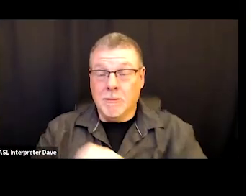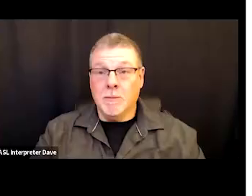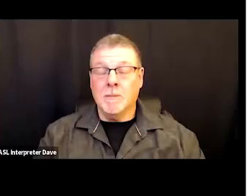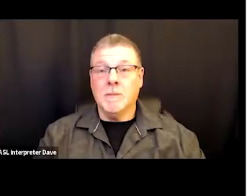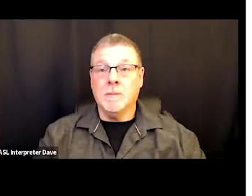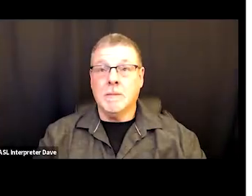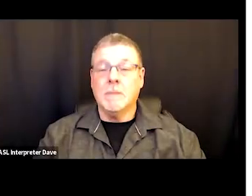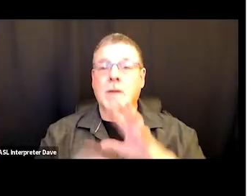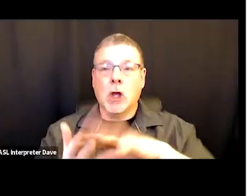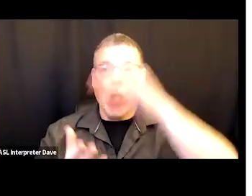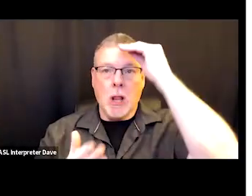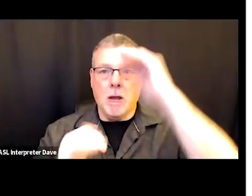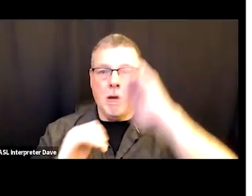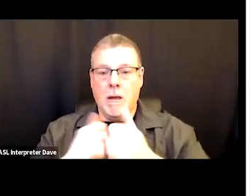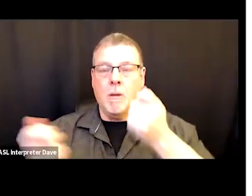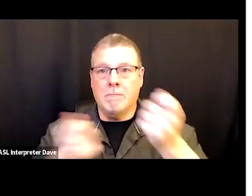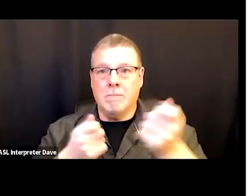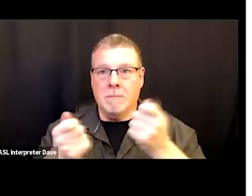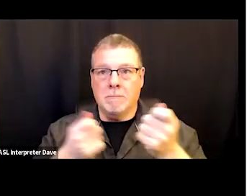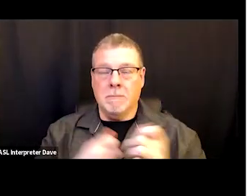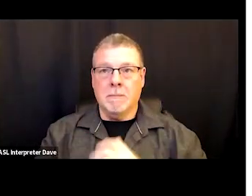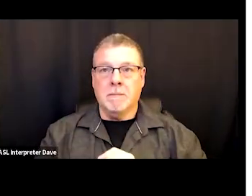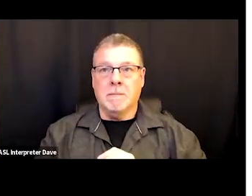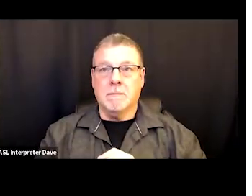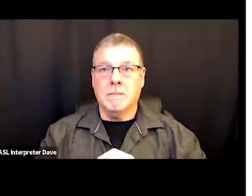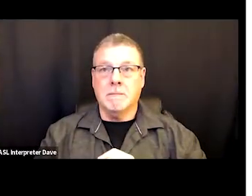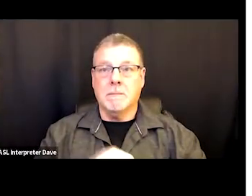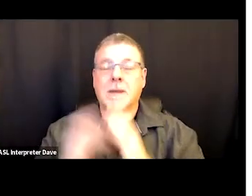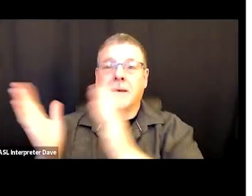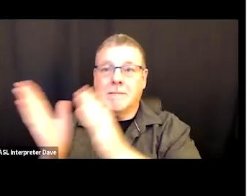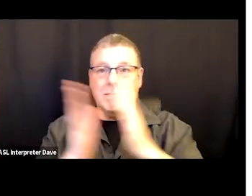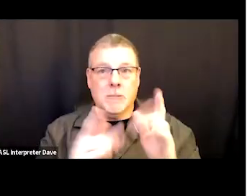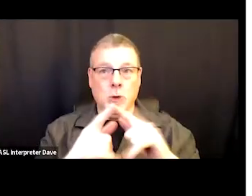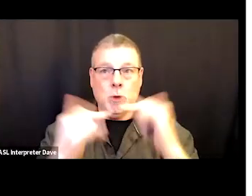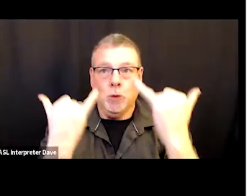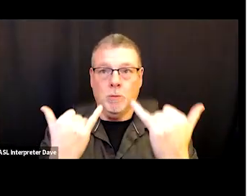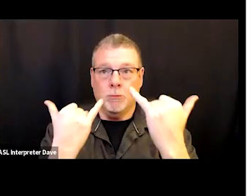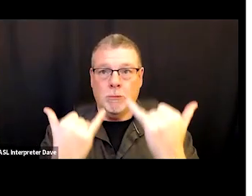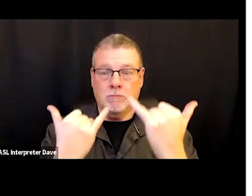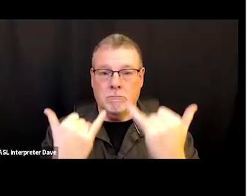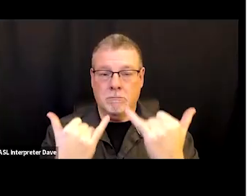they can learn how to manage their symptoms and move into the present, right? To move into the present